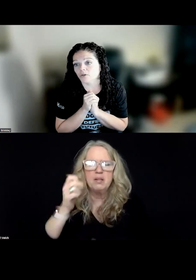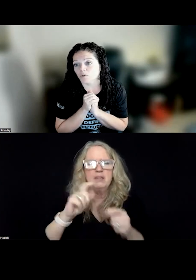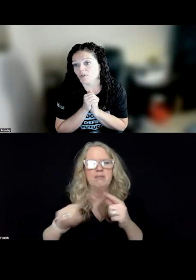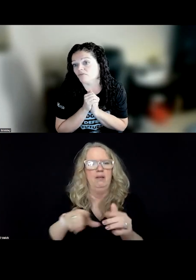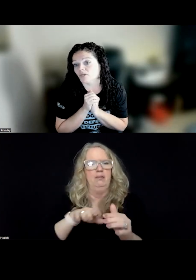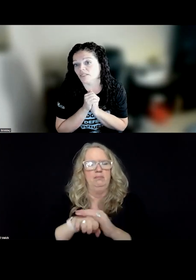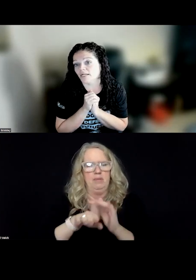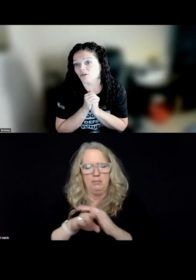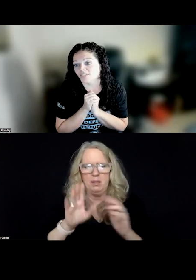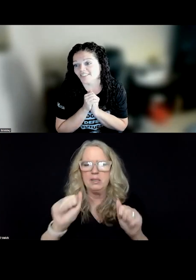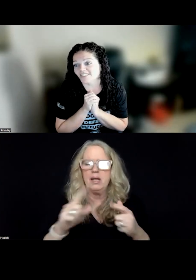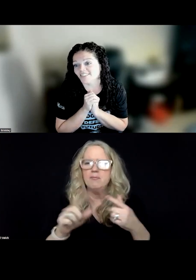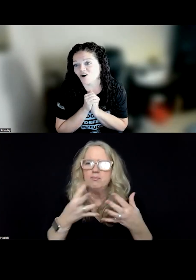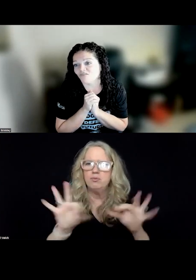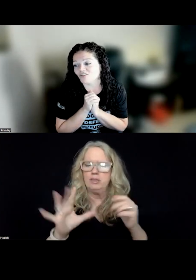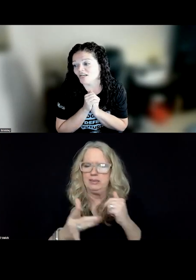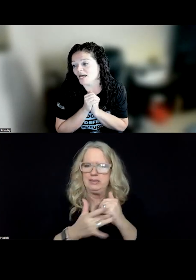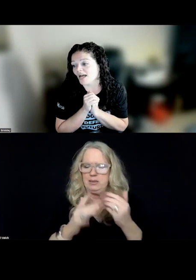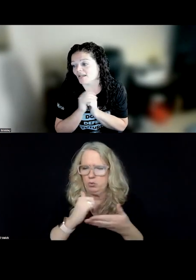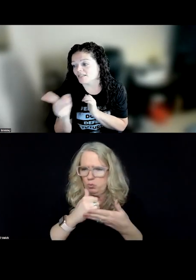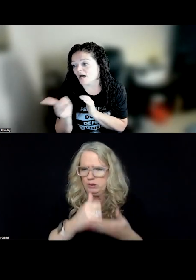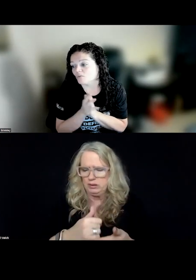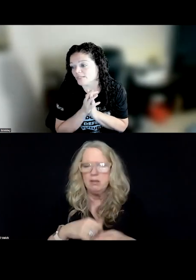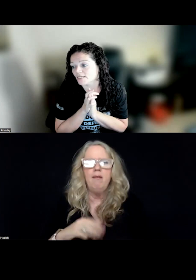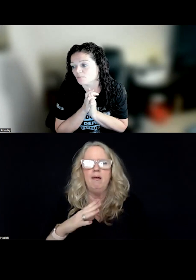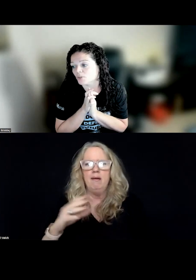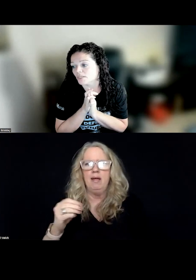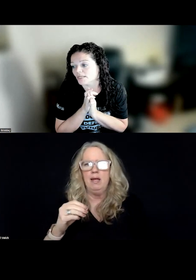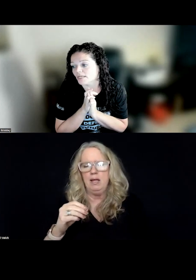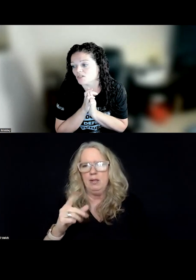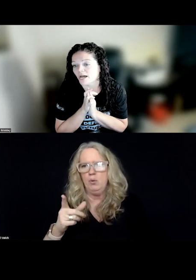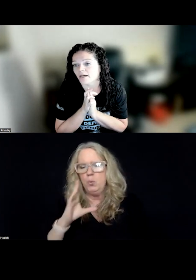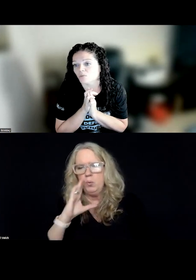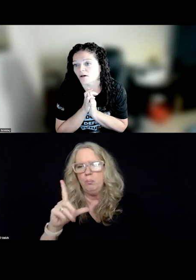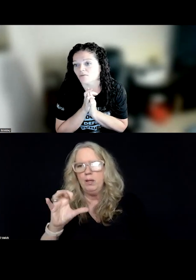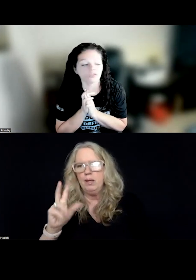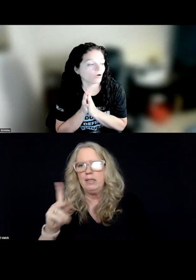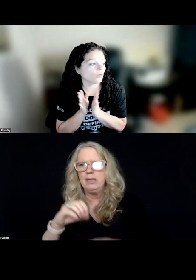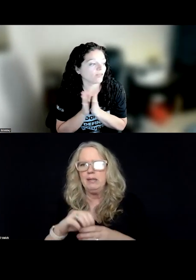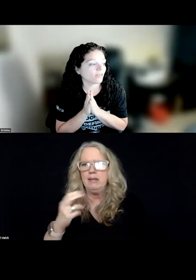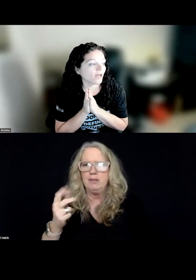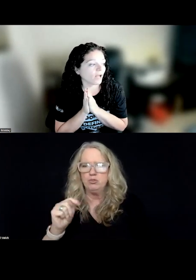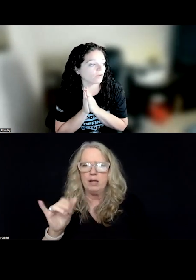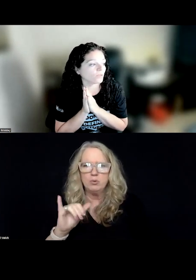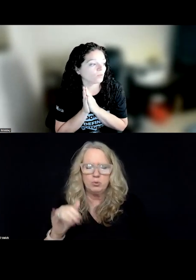THERE IS FREE TECHNICAL ASSISTANCE OFFERED. WITH THAT, I WILL